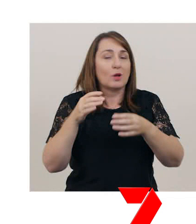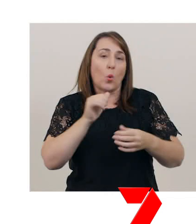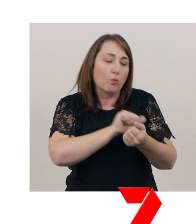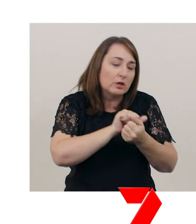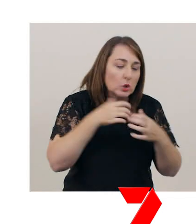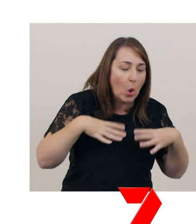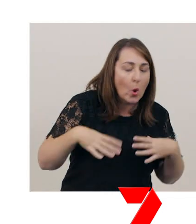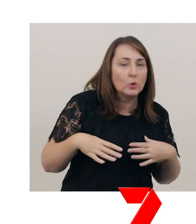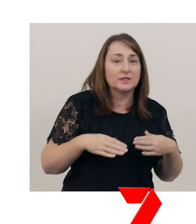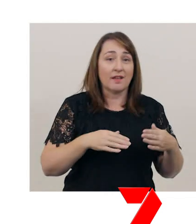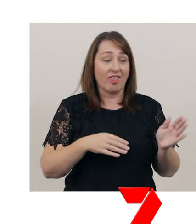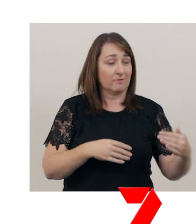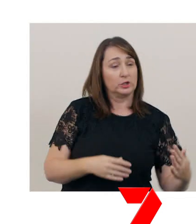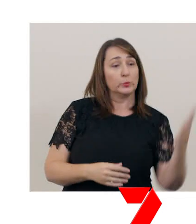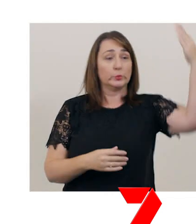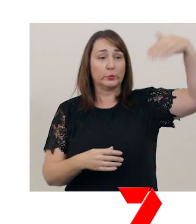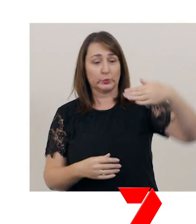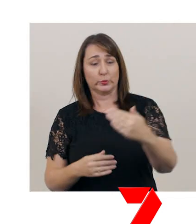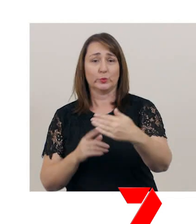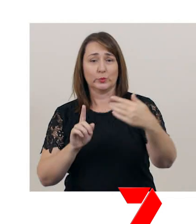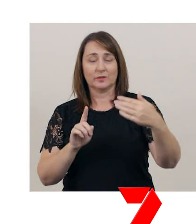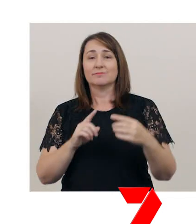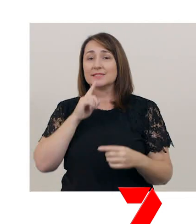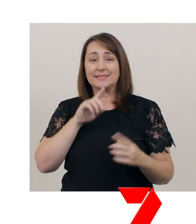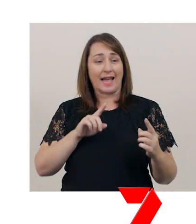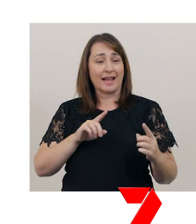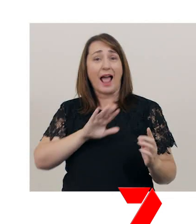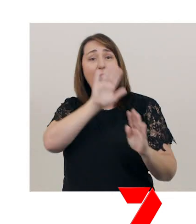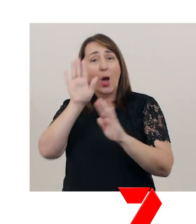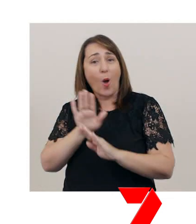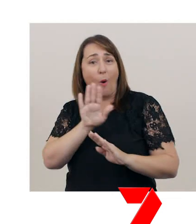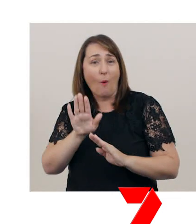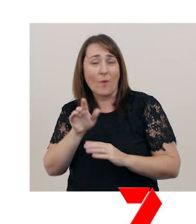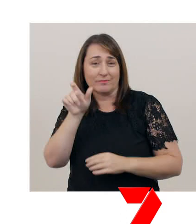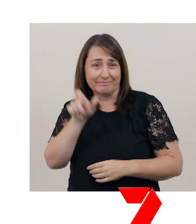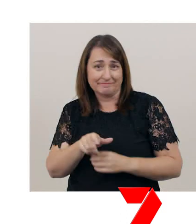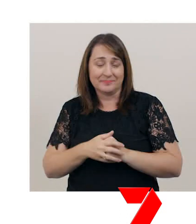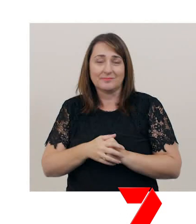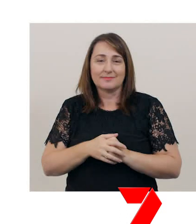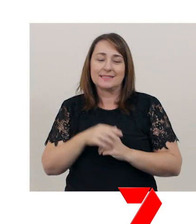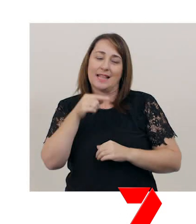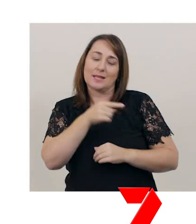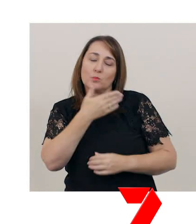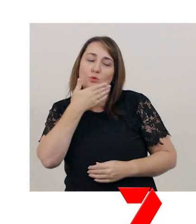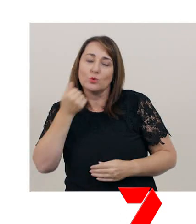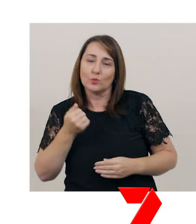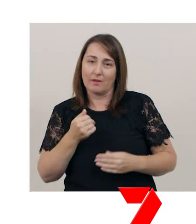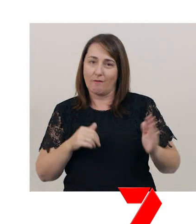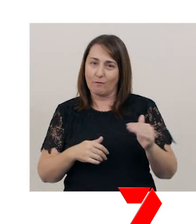would leap out of the stream onto the bank to greet her. This beautiful fish became Ye Xian’s only friend.